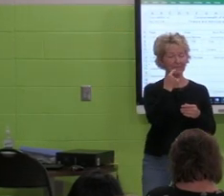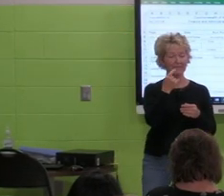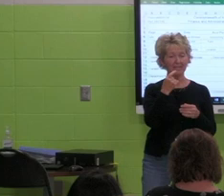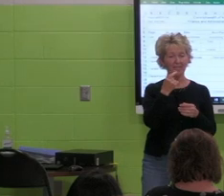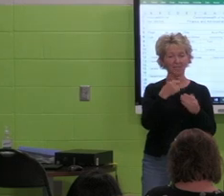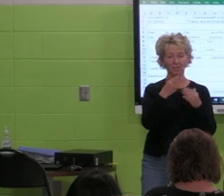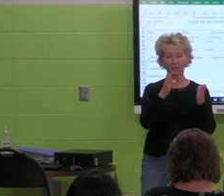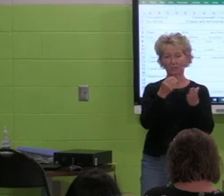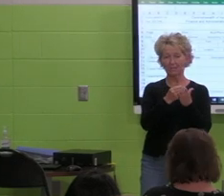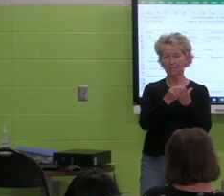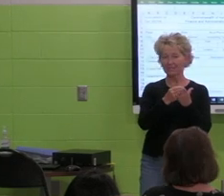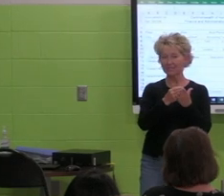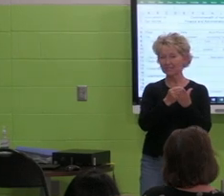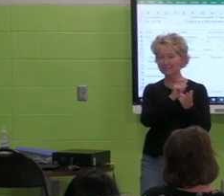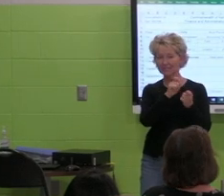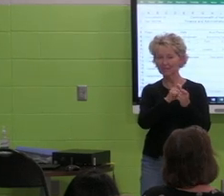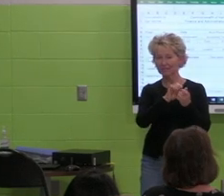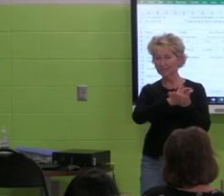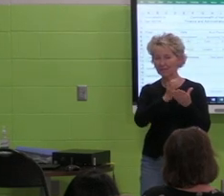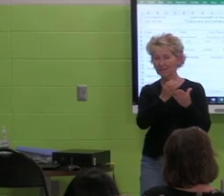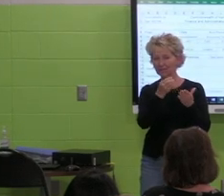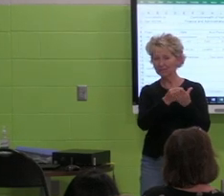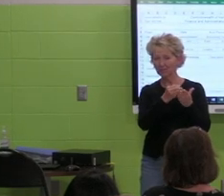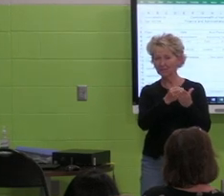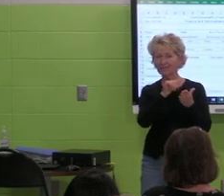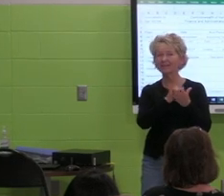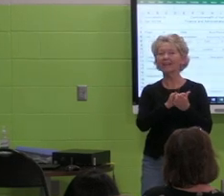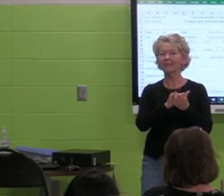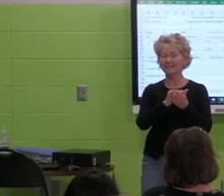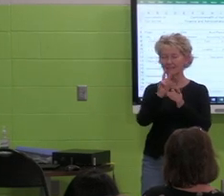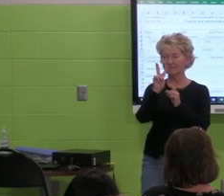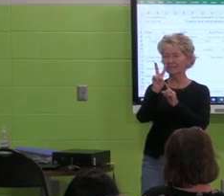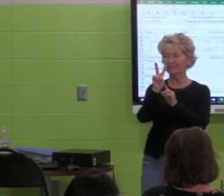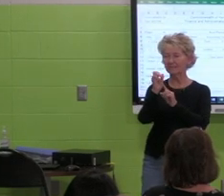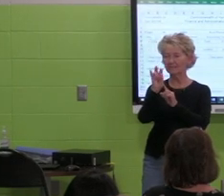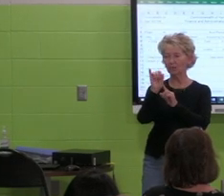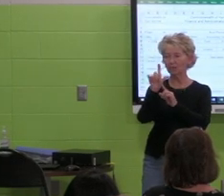that's money from the general assembly that's your virtual money that's not green in Karen's